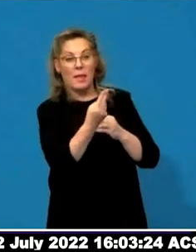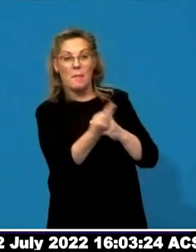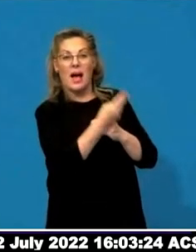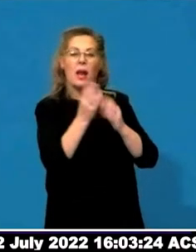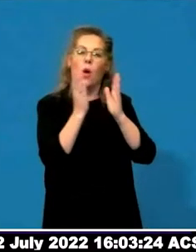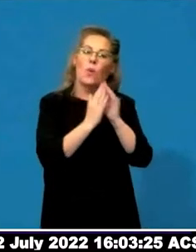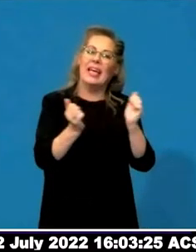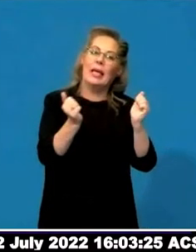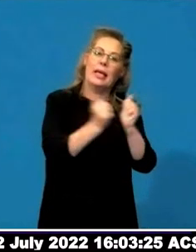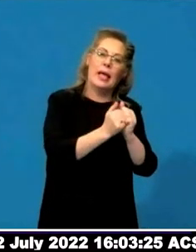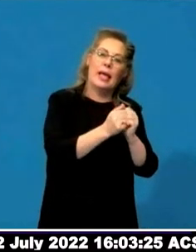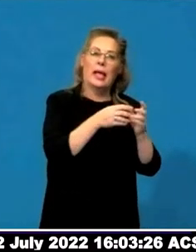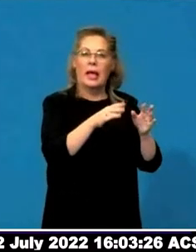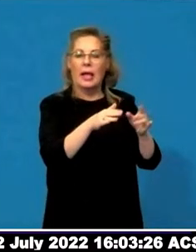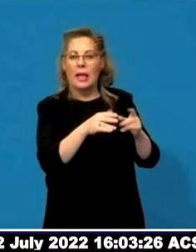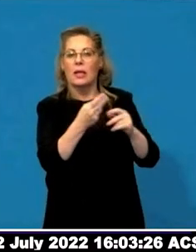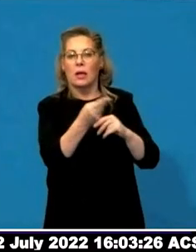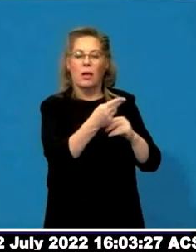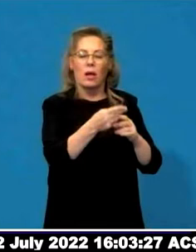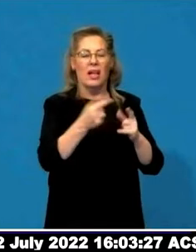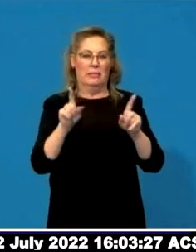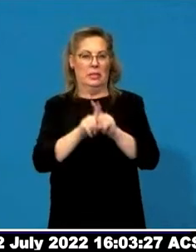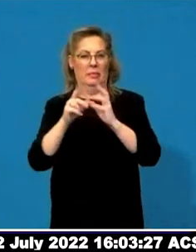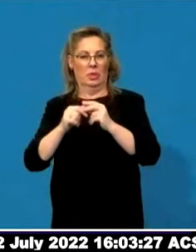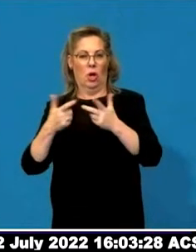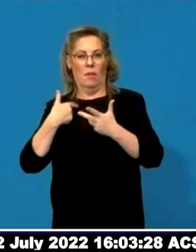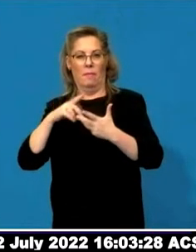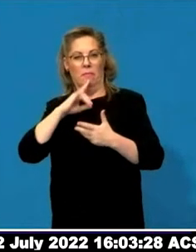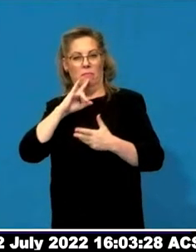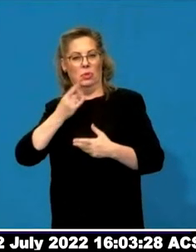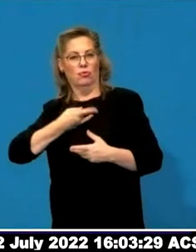at the same time they had that Sorry Business or that, yeah,